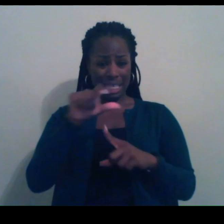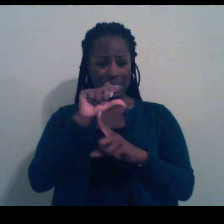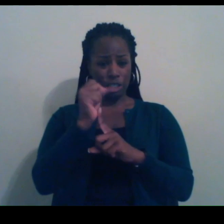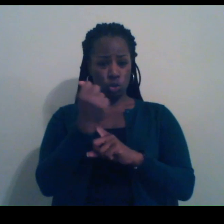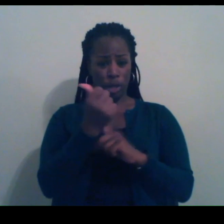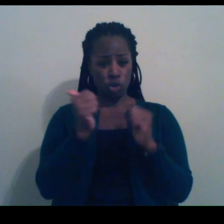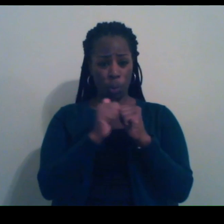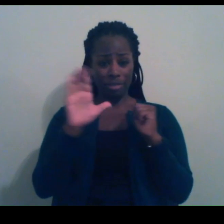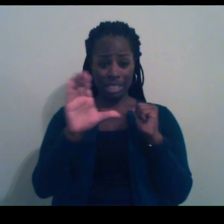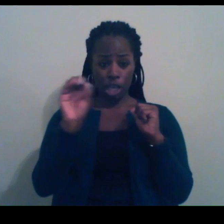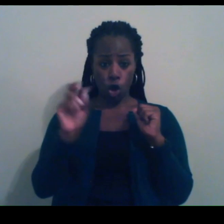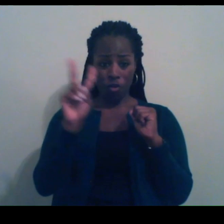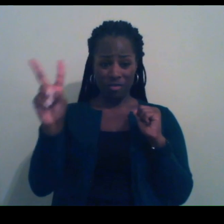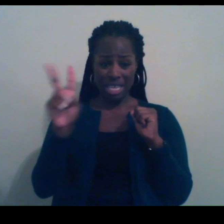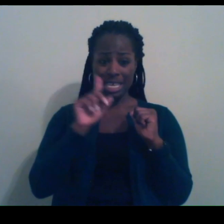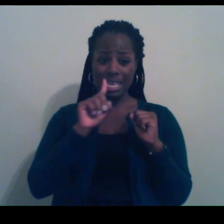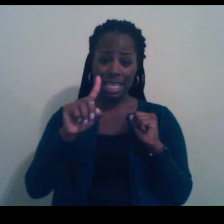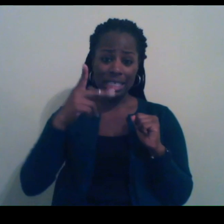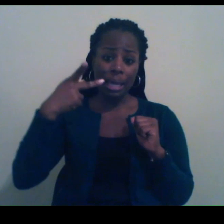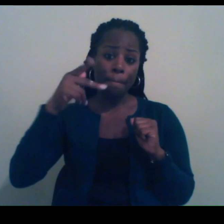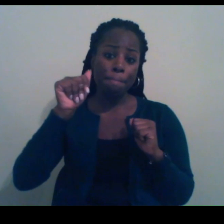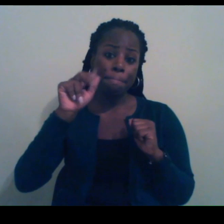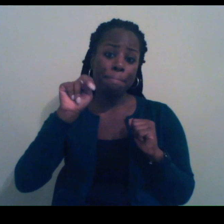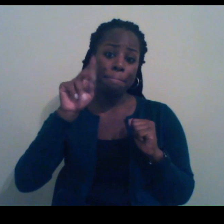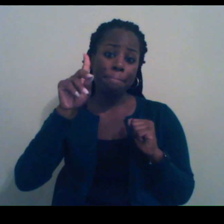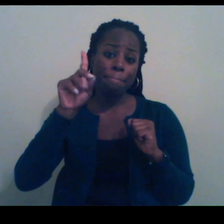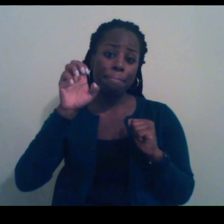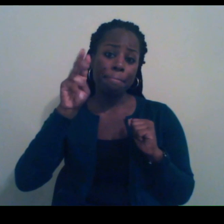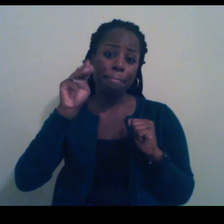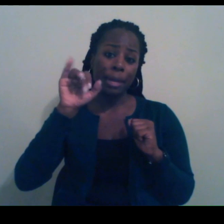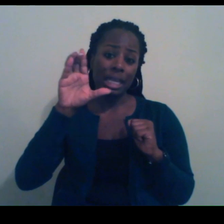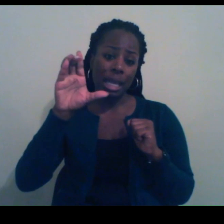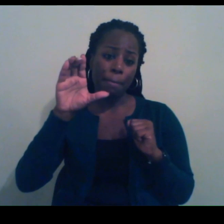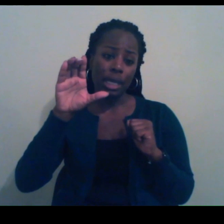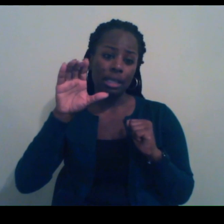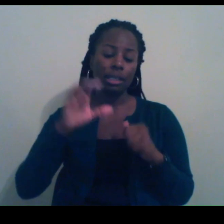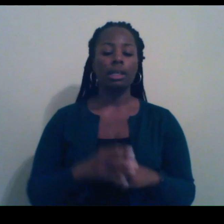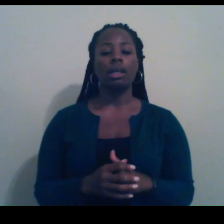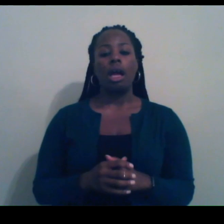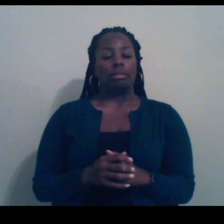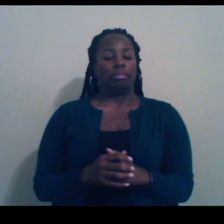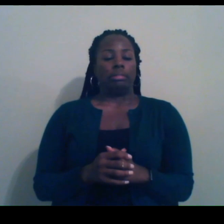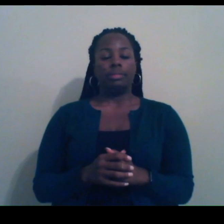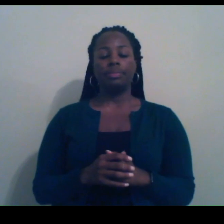but designation only I would I would just refer to the experts that our view is